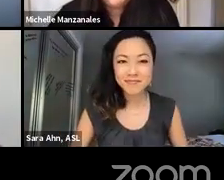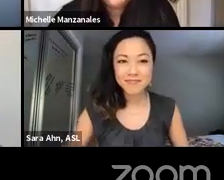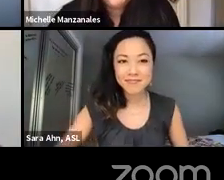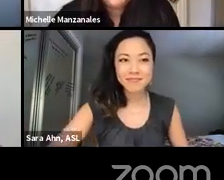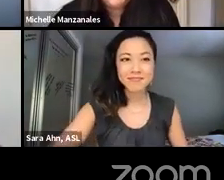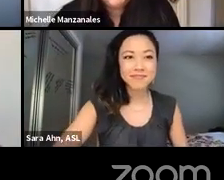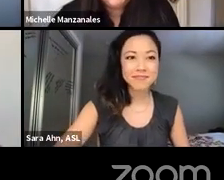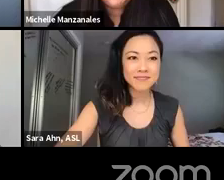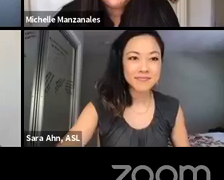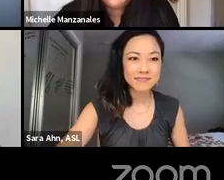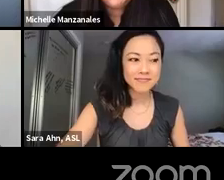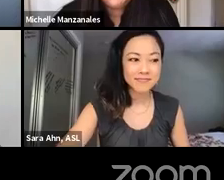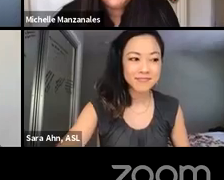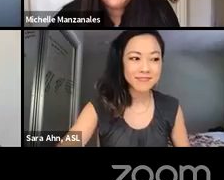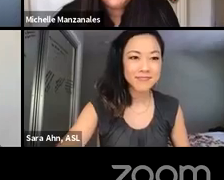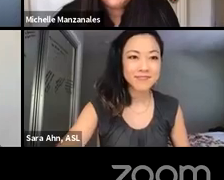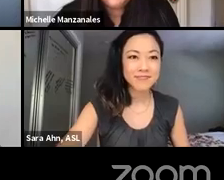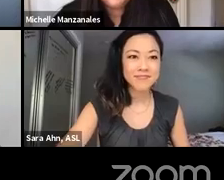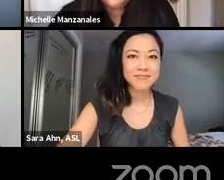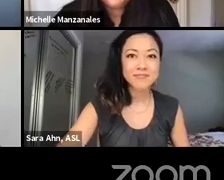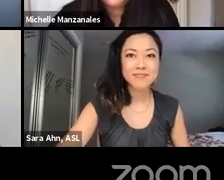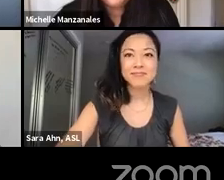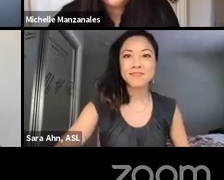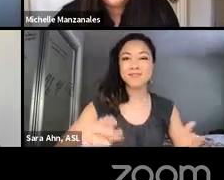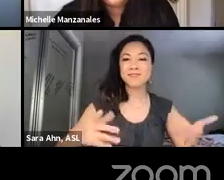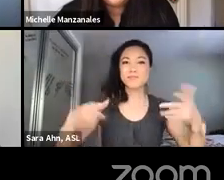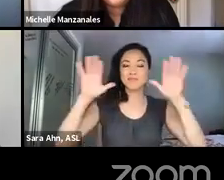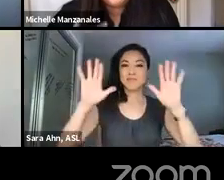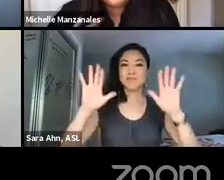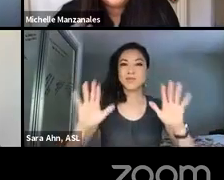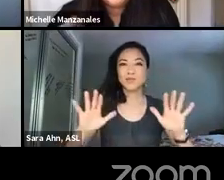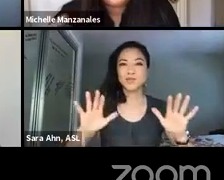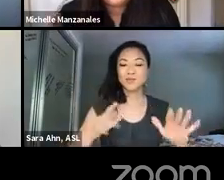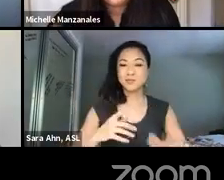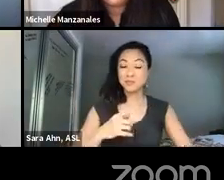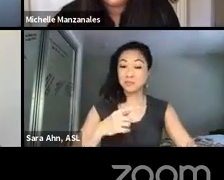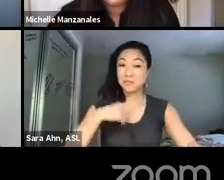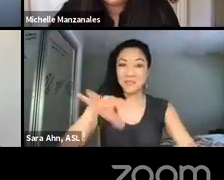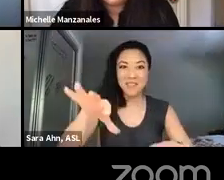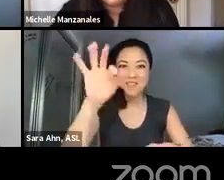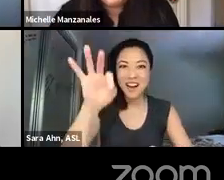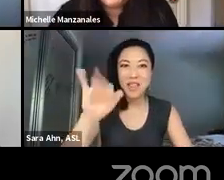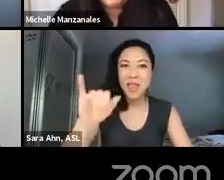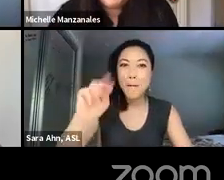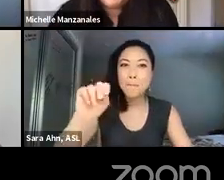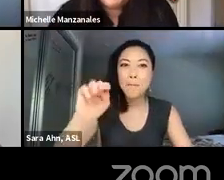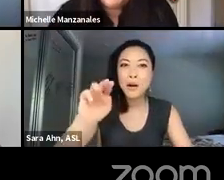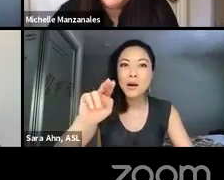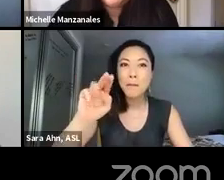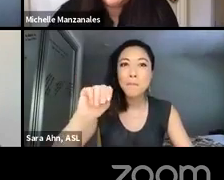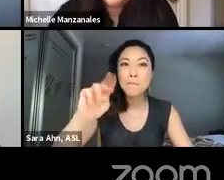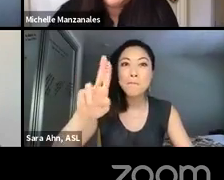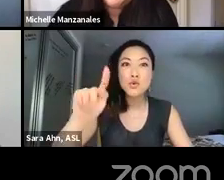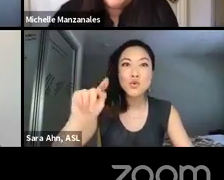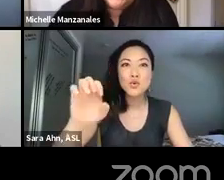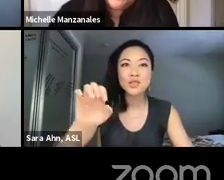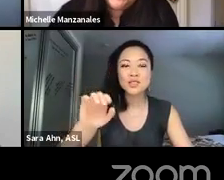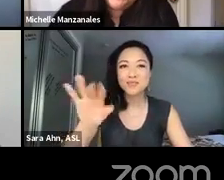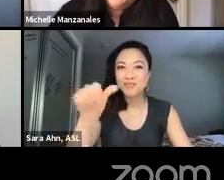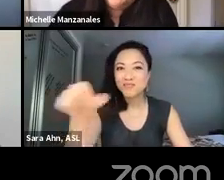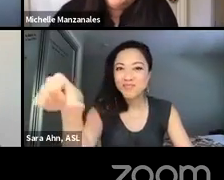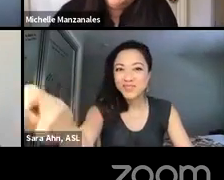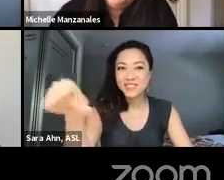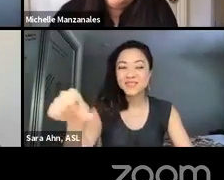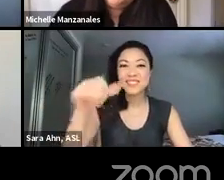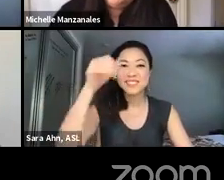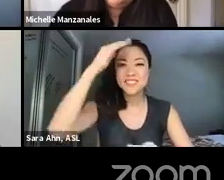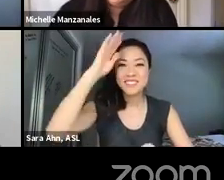with me today and let's start by taking a moment and instead of me introducing you, why don't